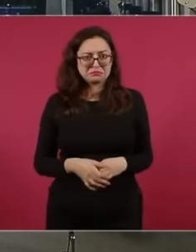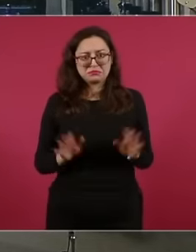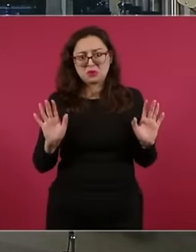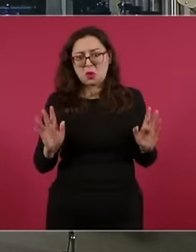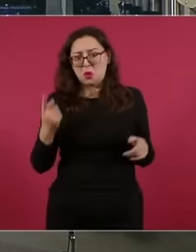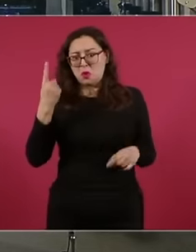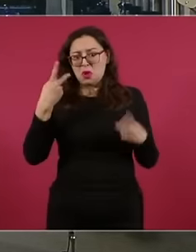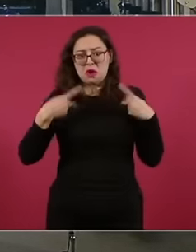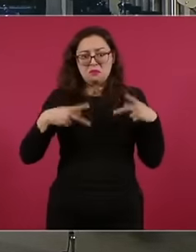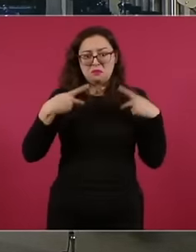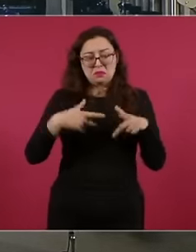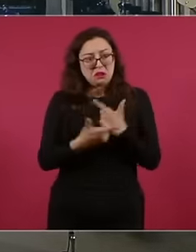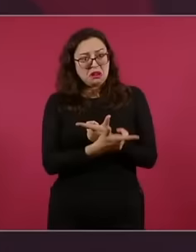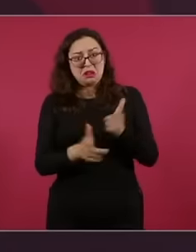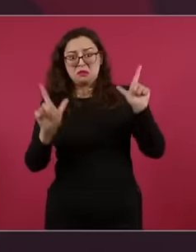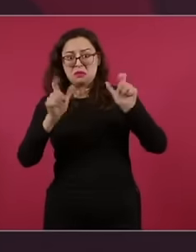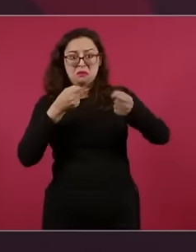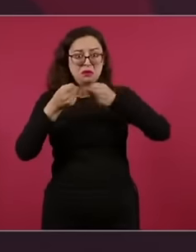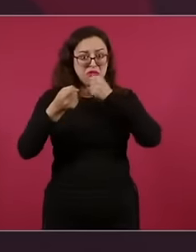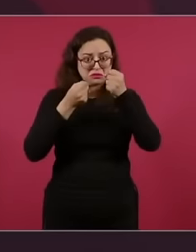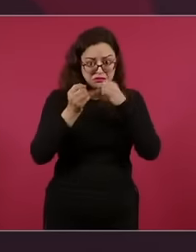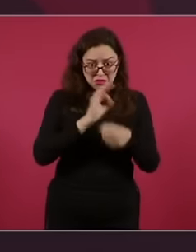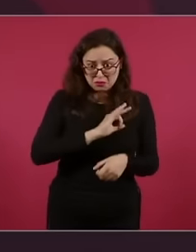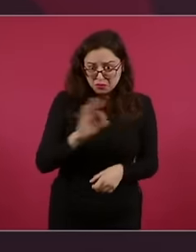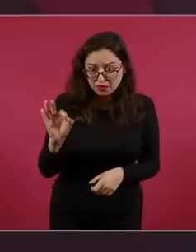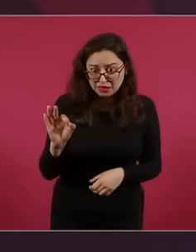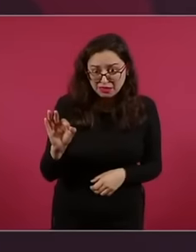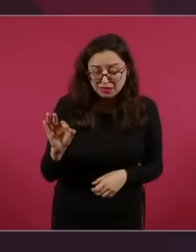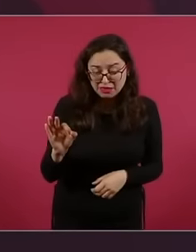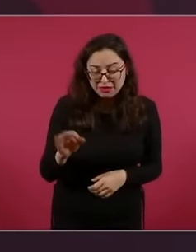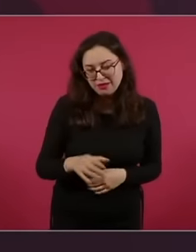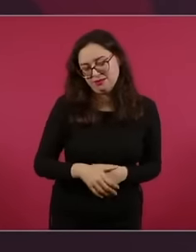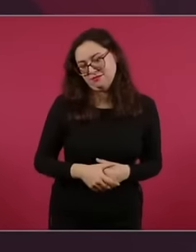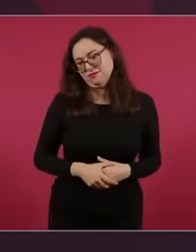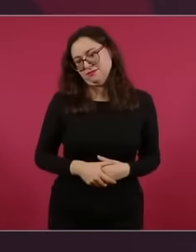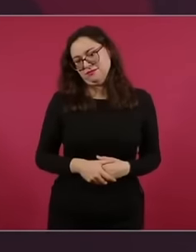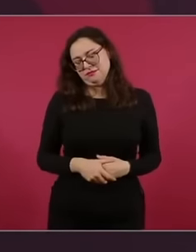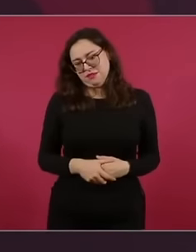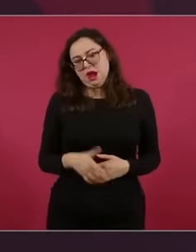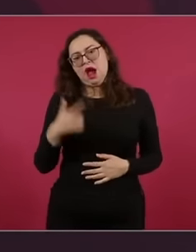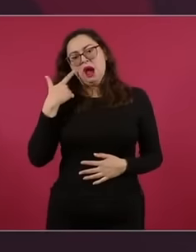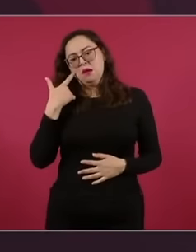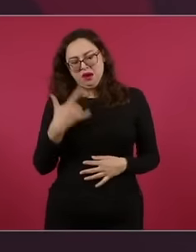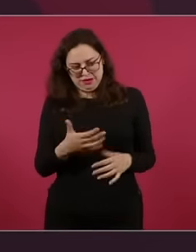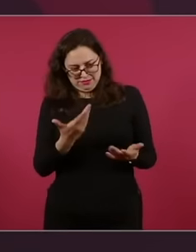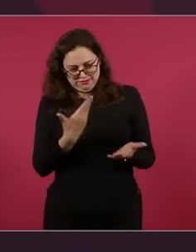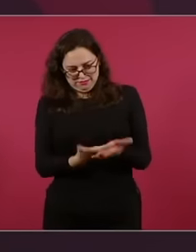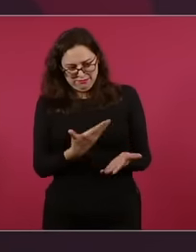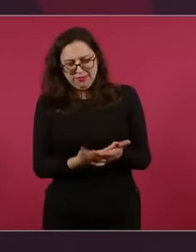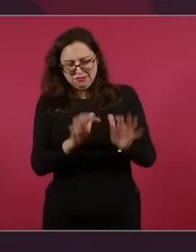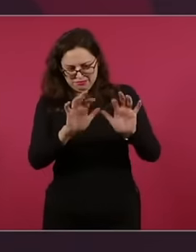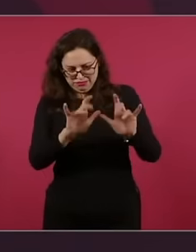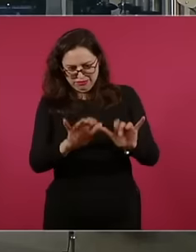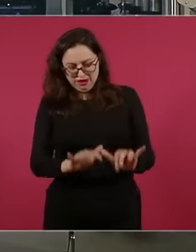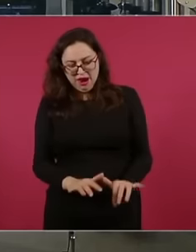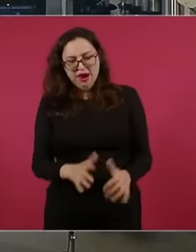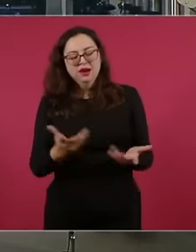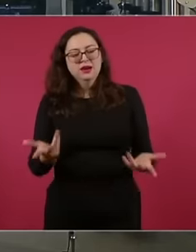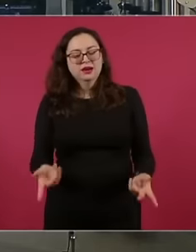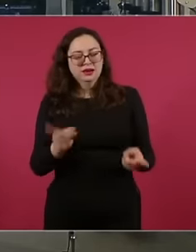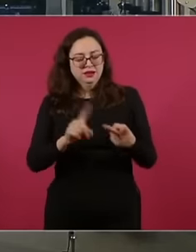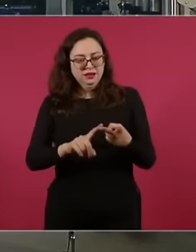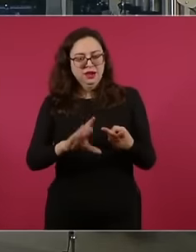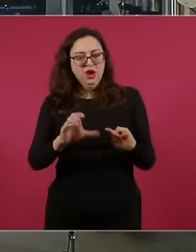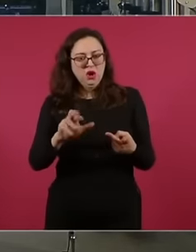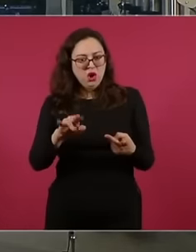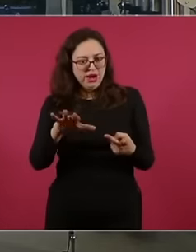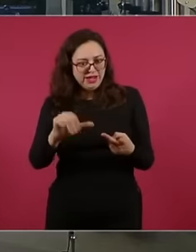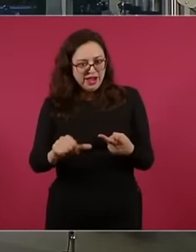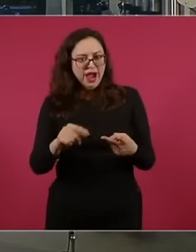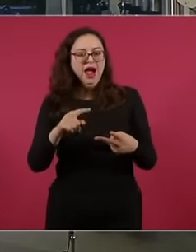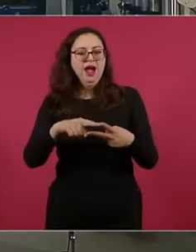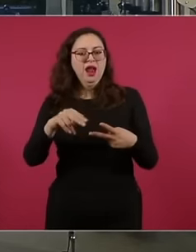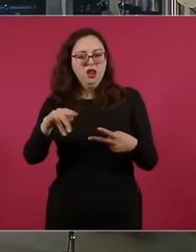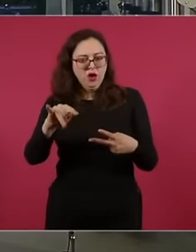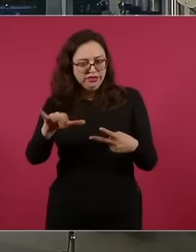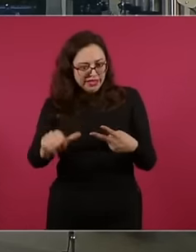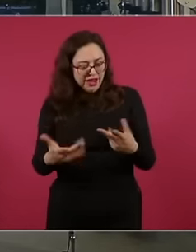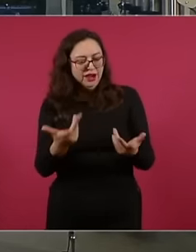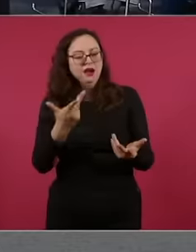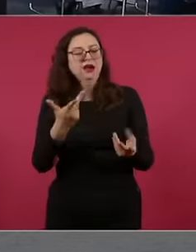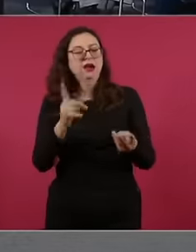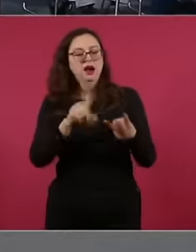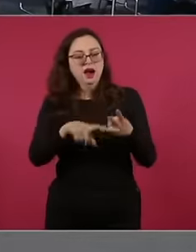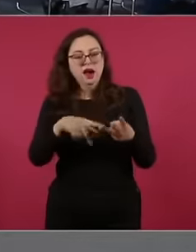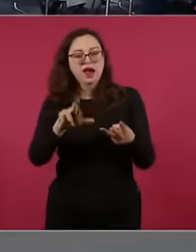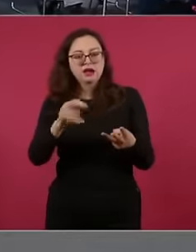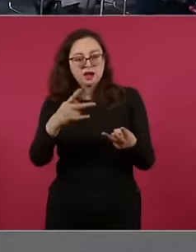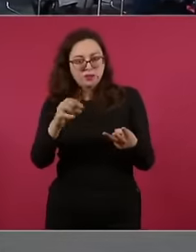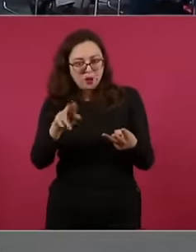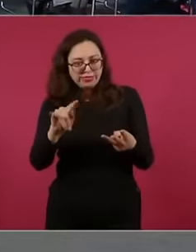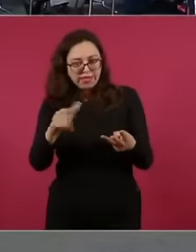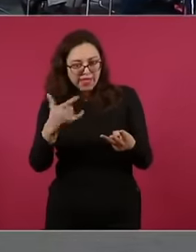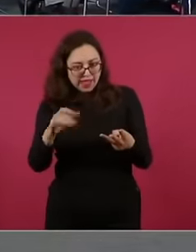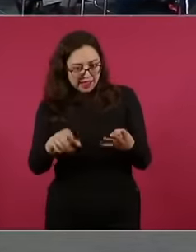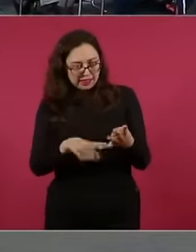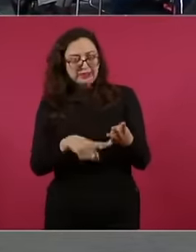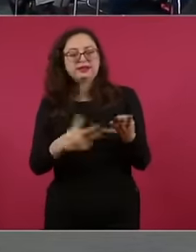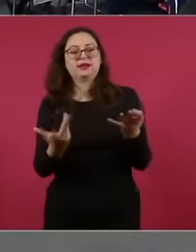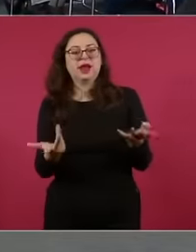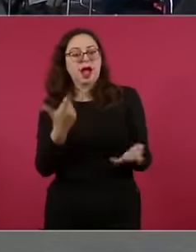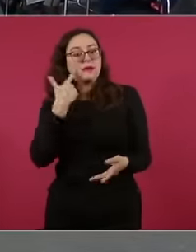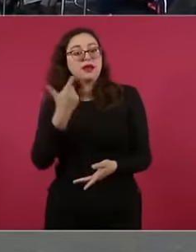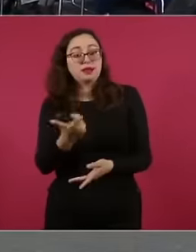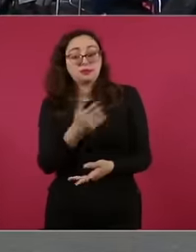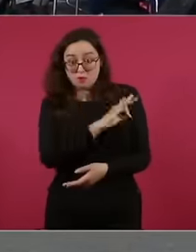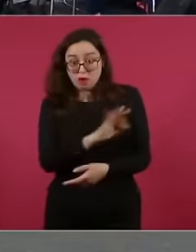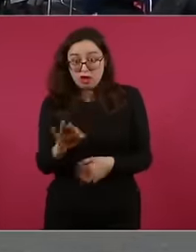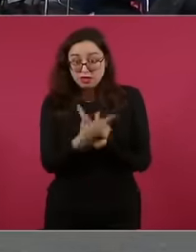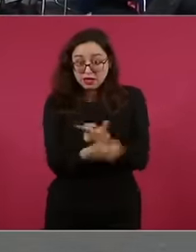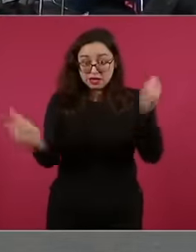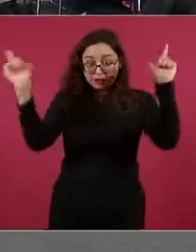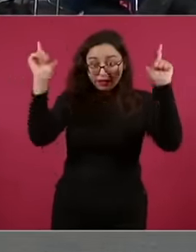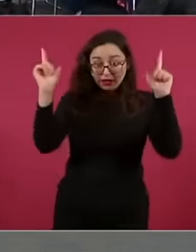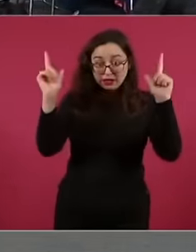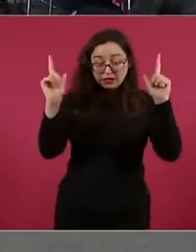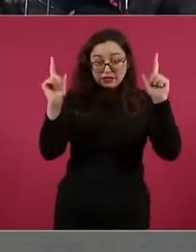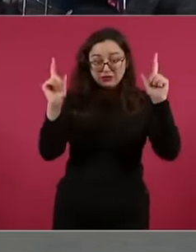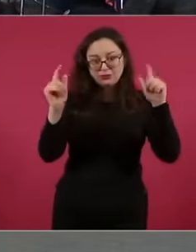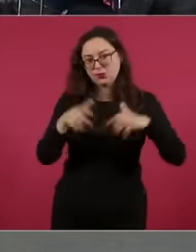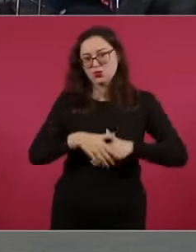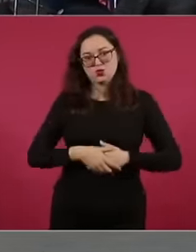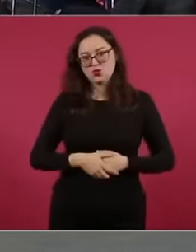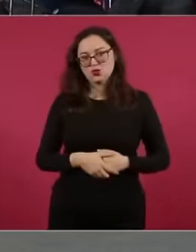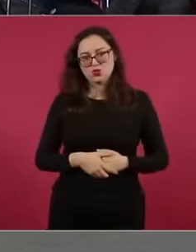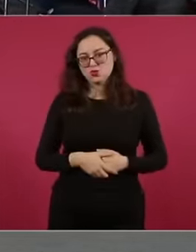write a note, a chronicle, a report, let's see who this is,